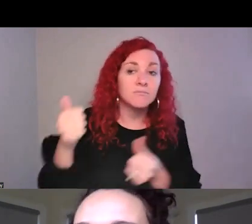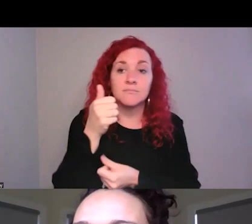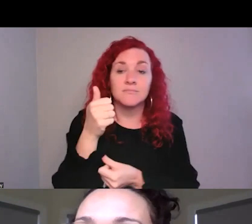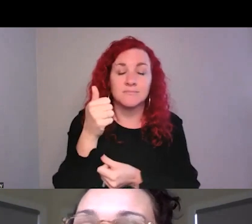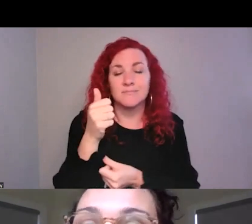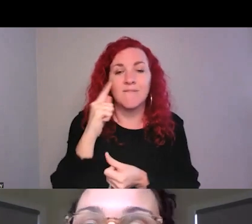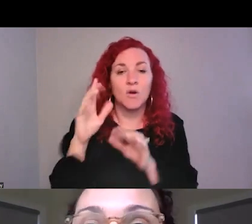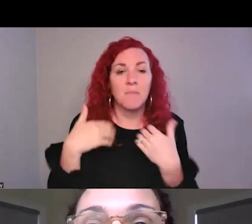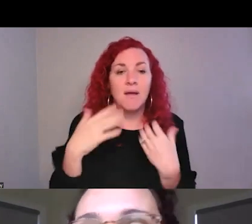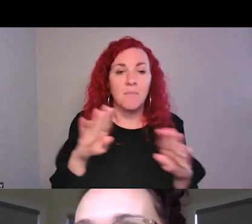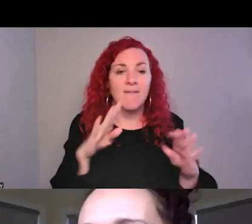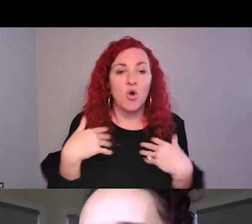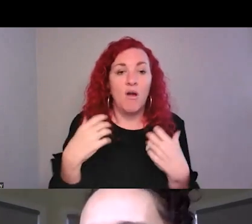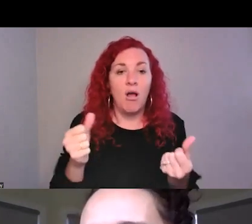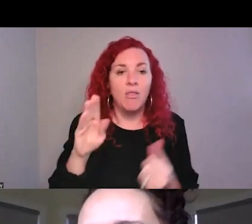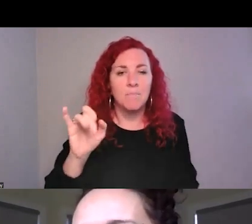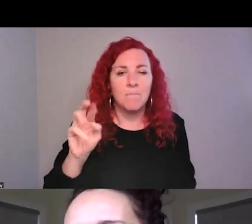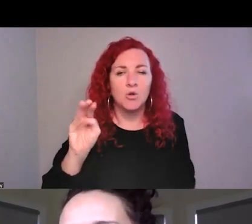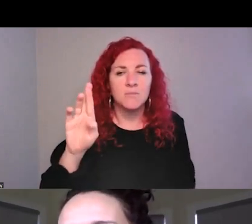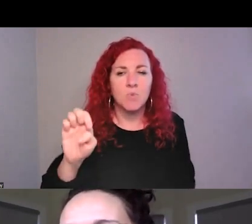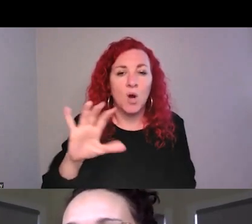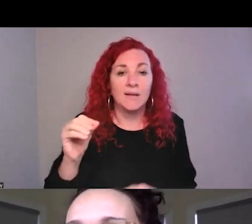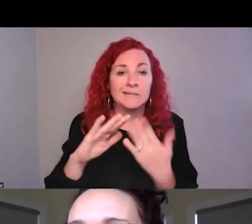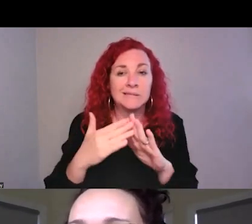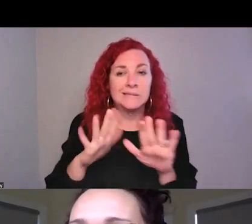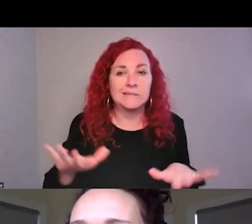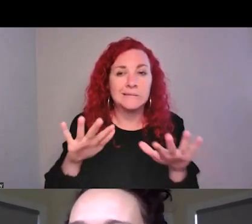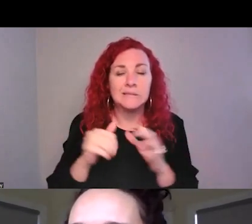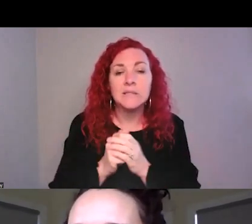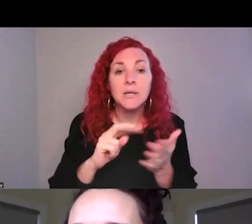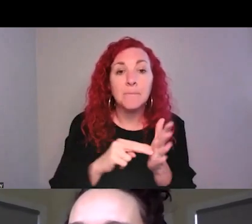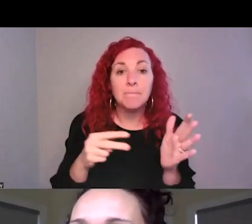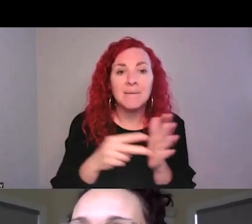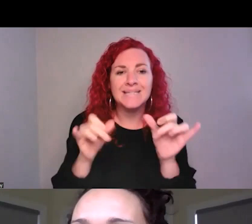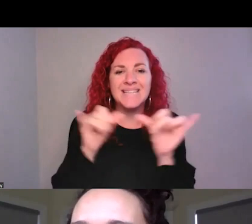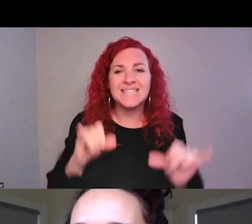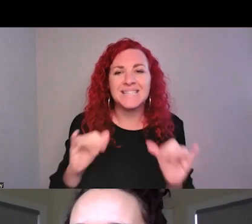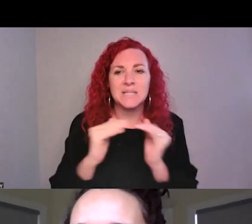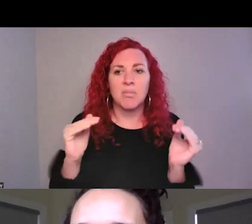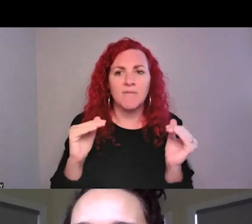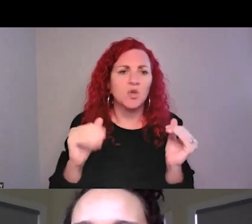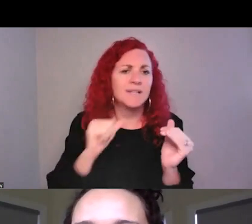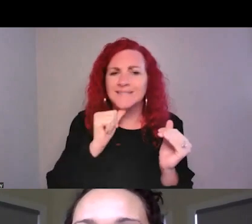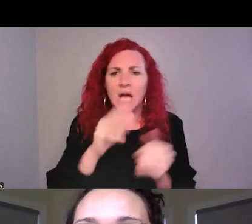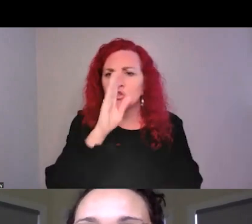SO THAT MEANS THAT WE ARE AT THE SYSTEMS LEVEL.